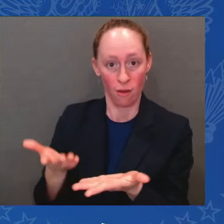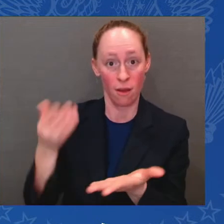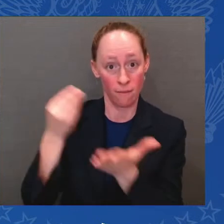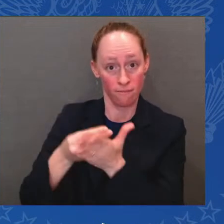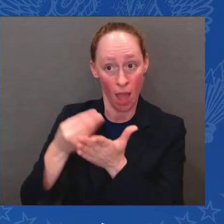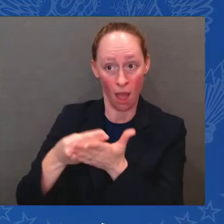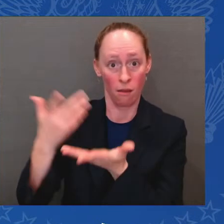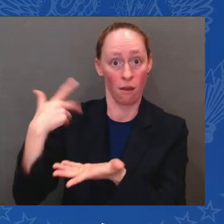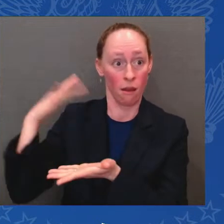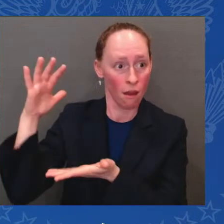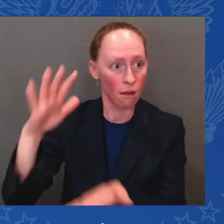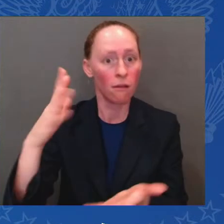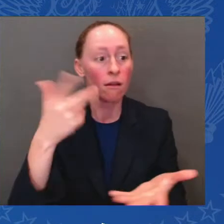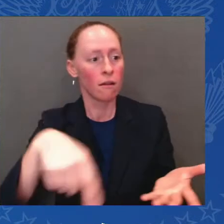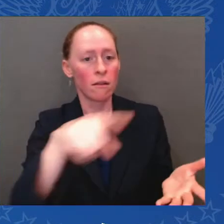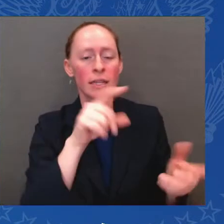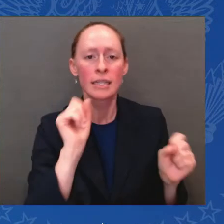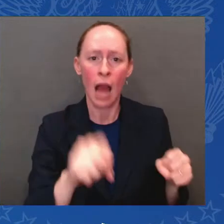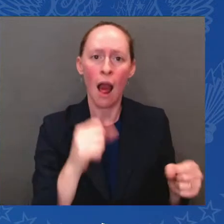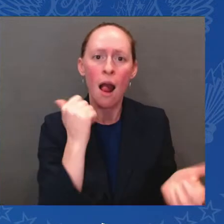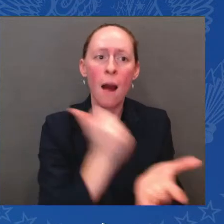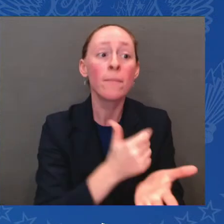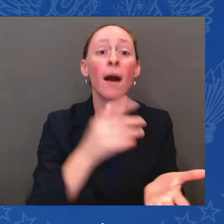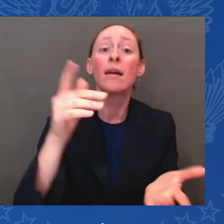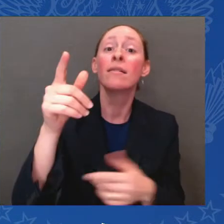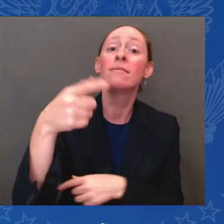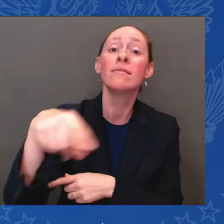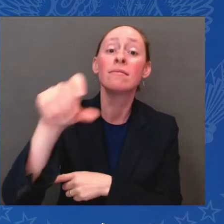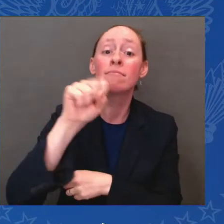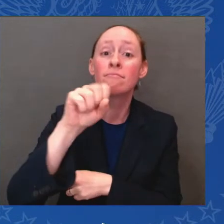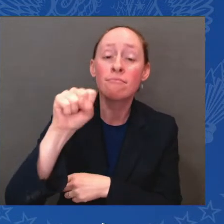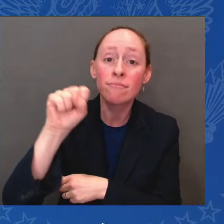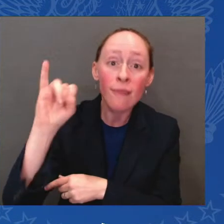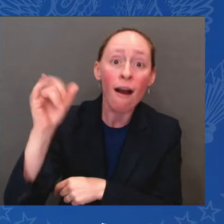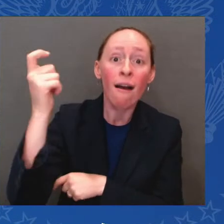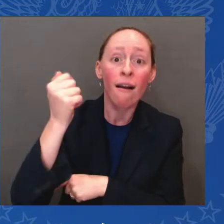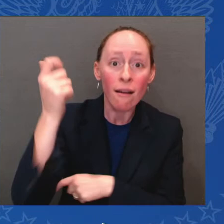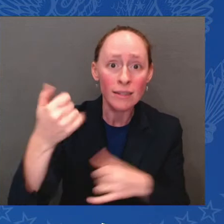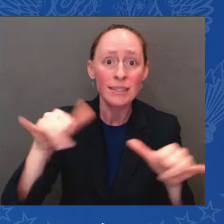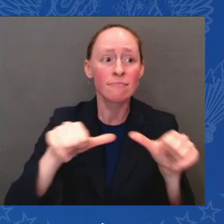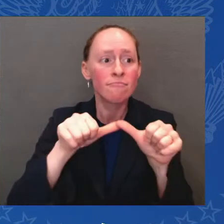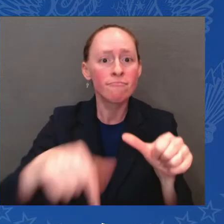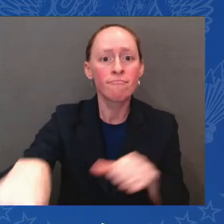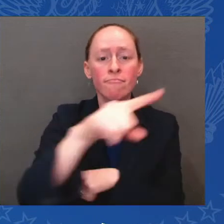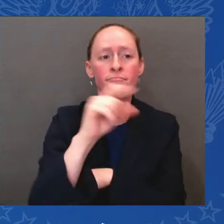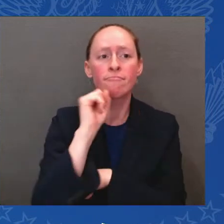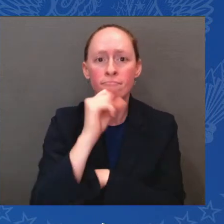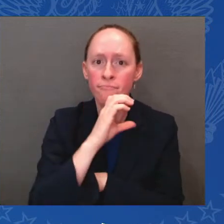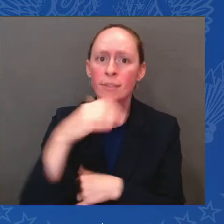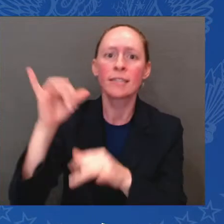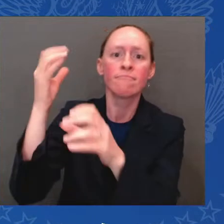But folks, the truth is: We shouldn't be here in the first place. We shouldn't have gotten here in the first place. It's time to end governing by crisis